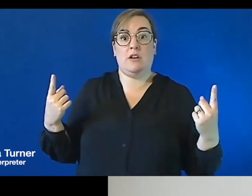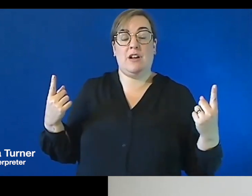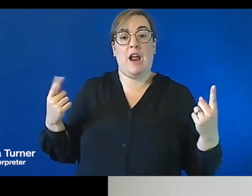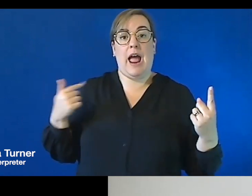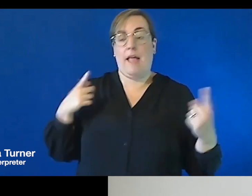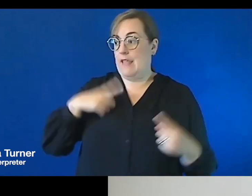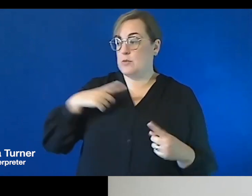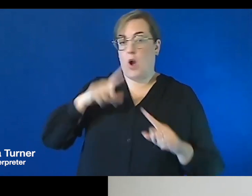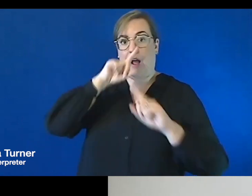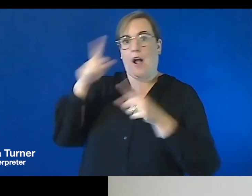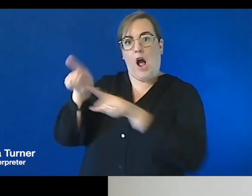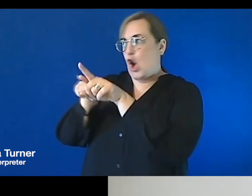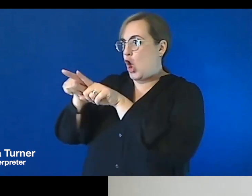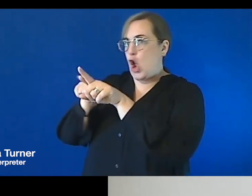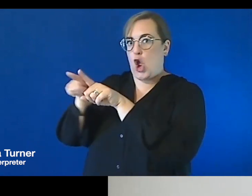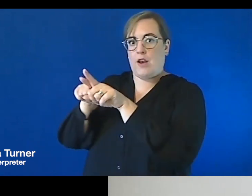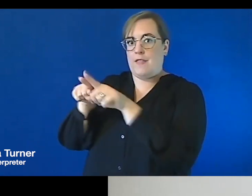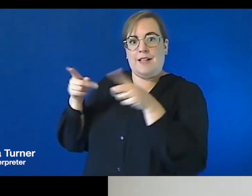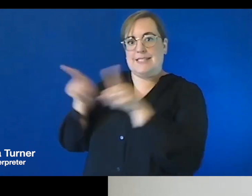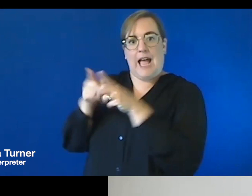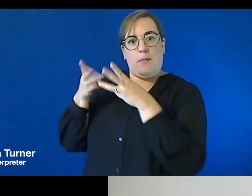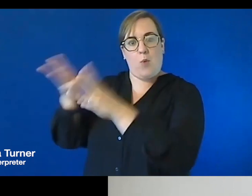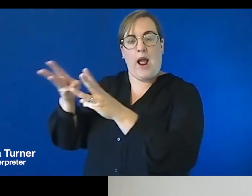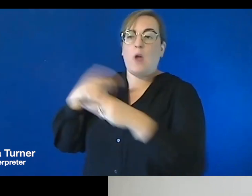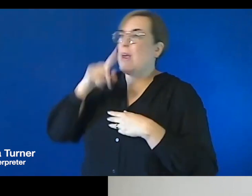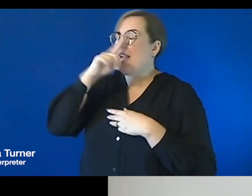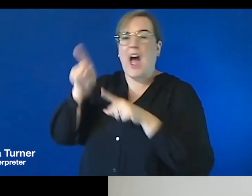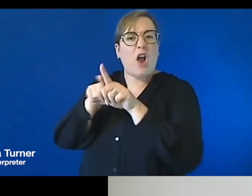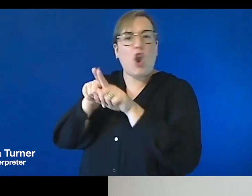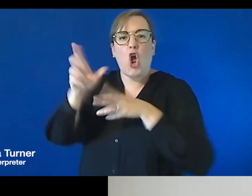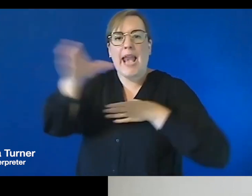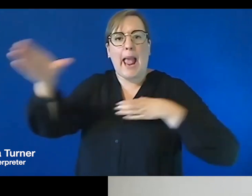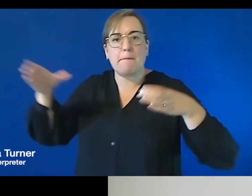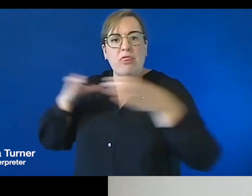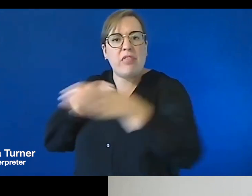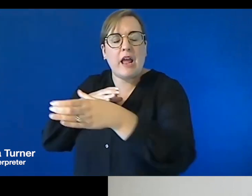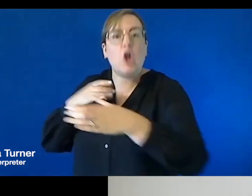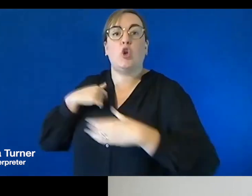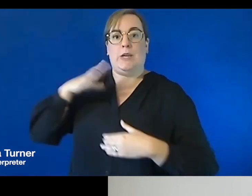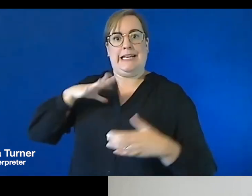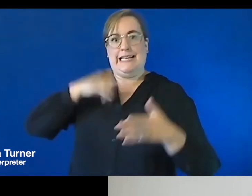(we) empathy, we should experience it and that's why I believe diversity are crucial for all